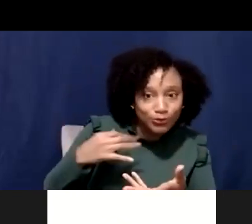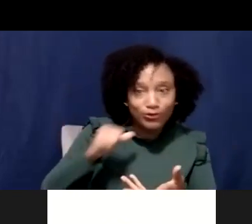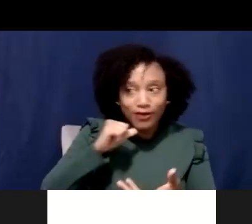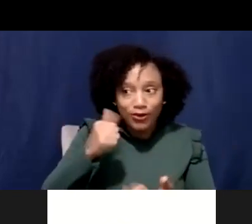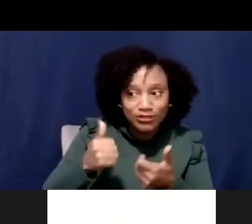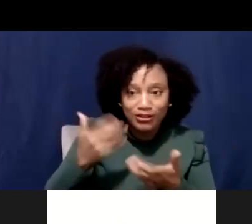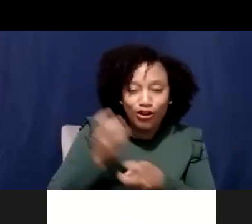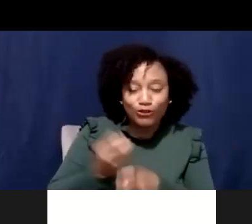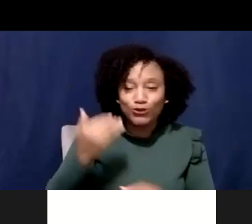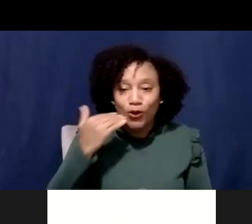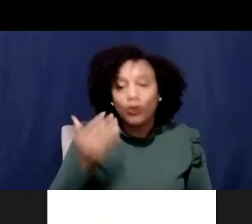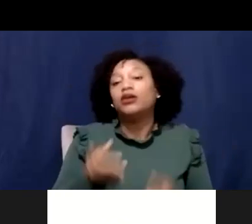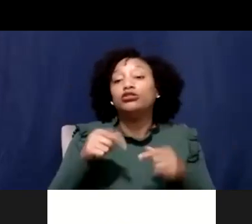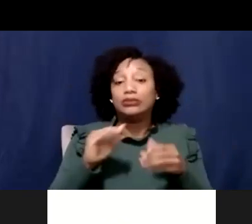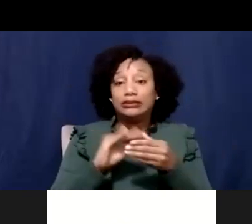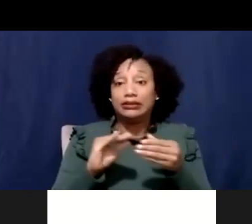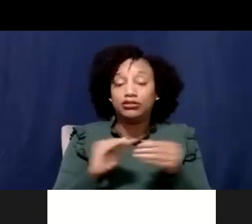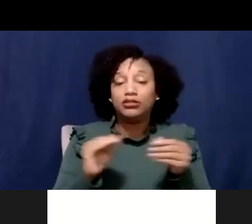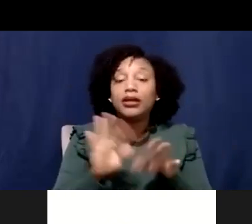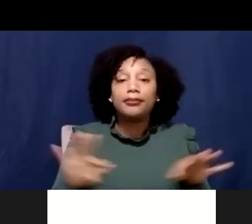So in the narrative, we're gonna leave that up to you.